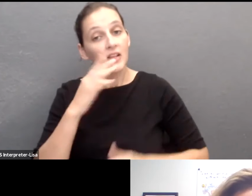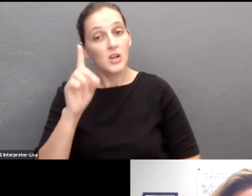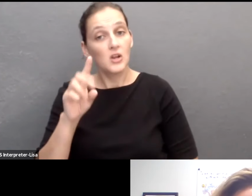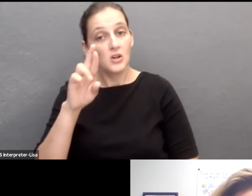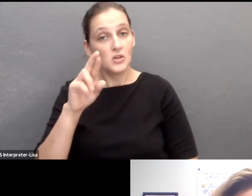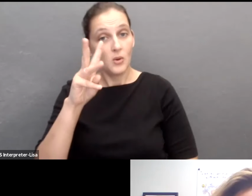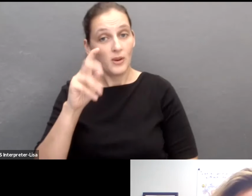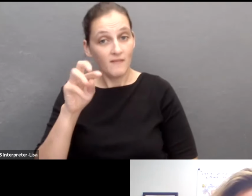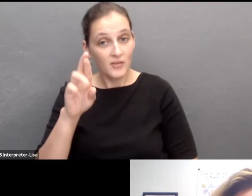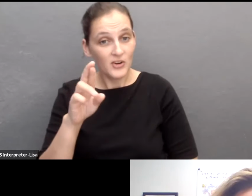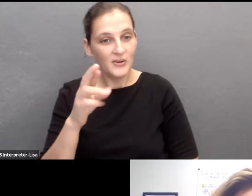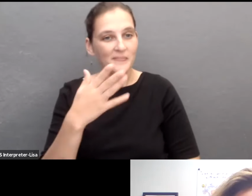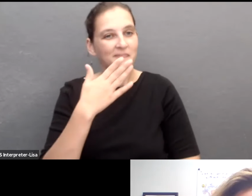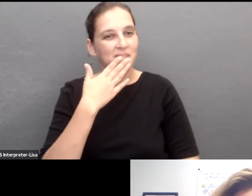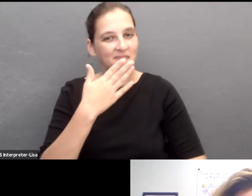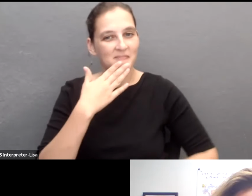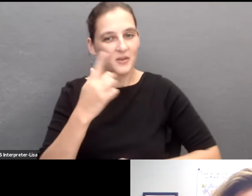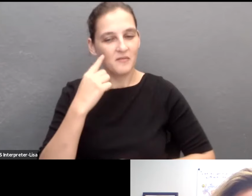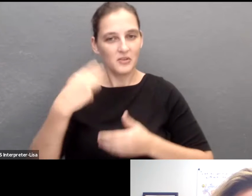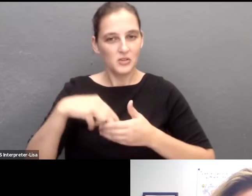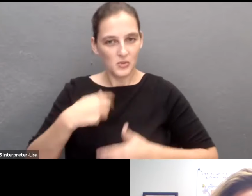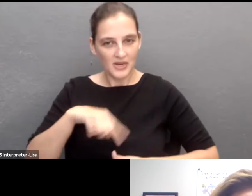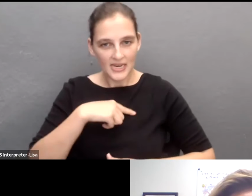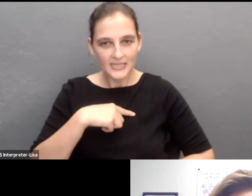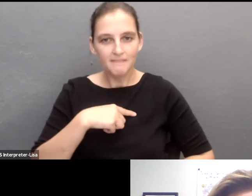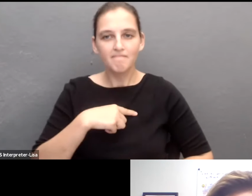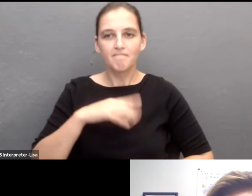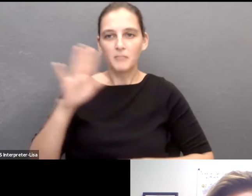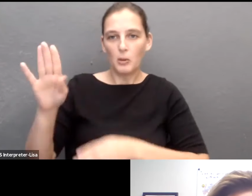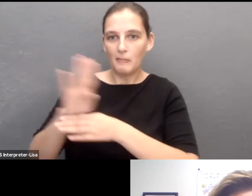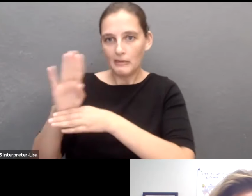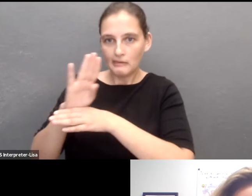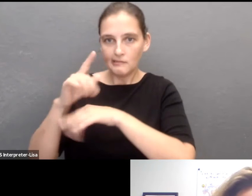Thank you so much for joining us and taking time out of your busy schedule, we really